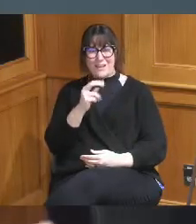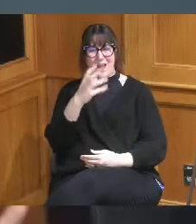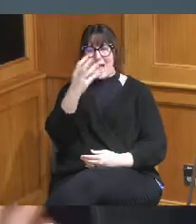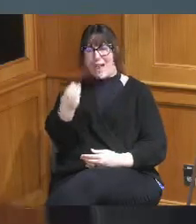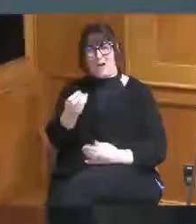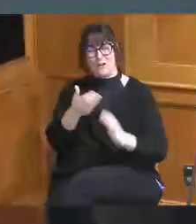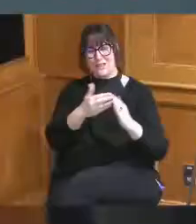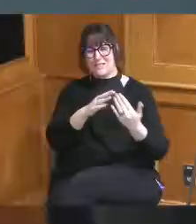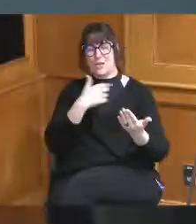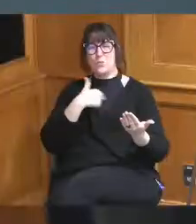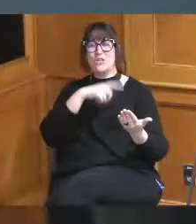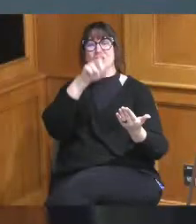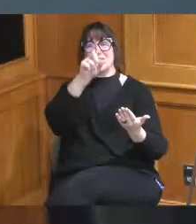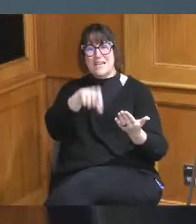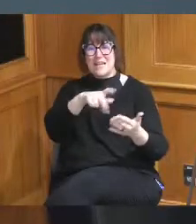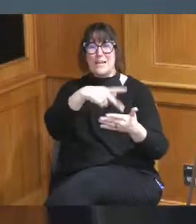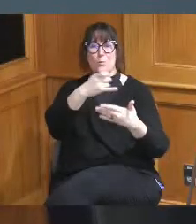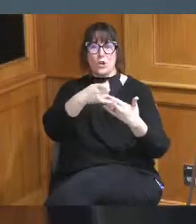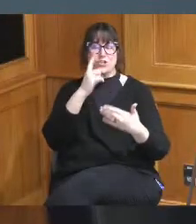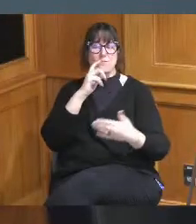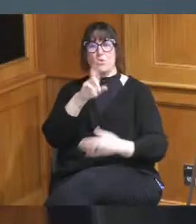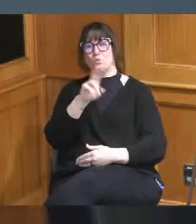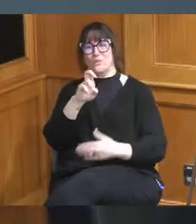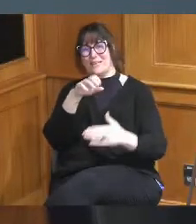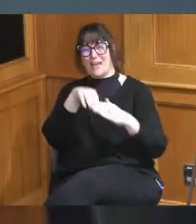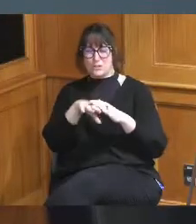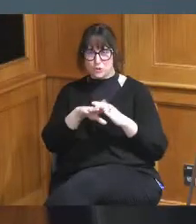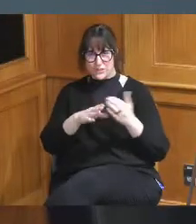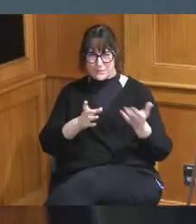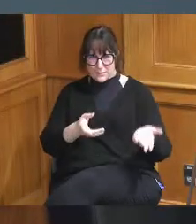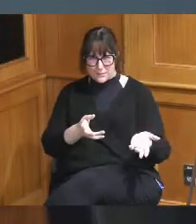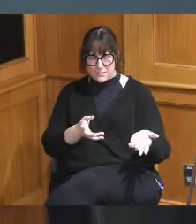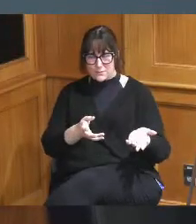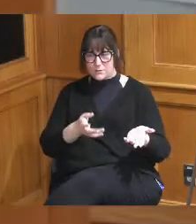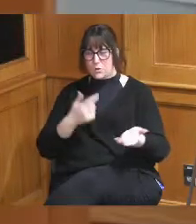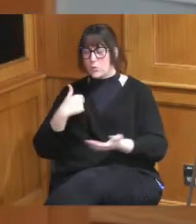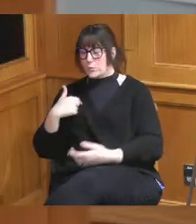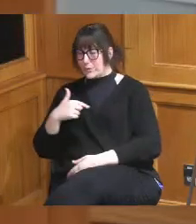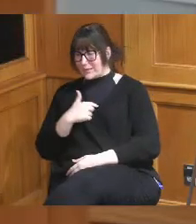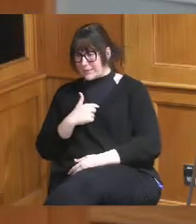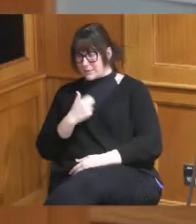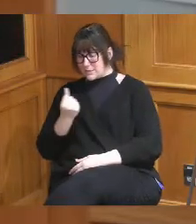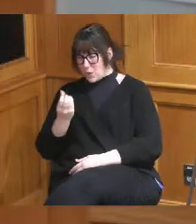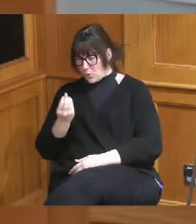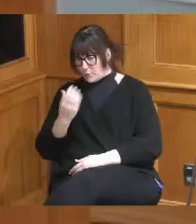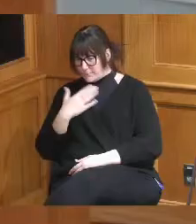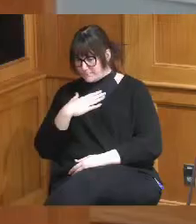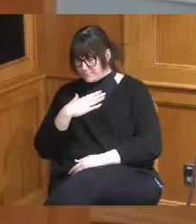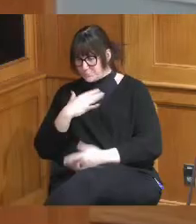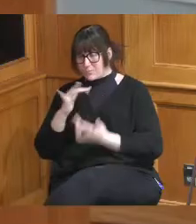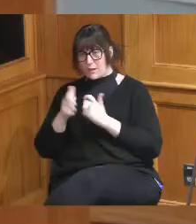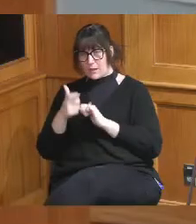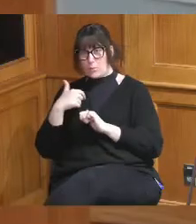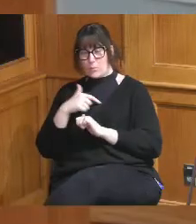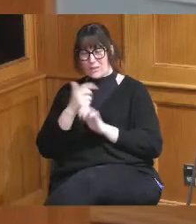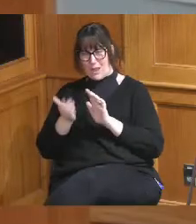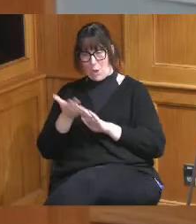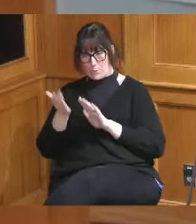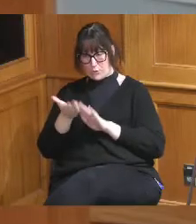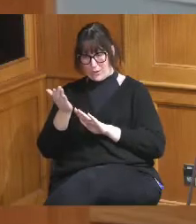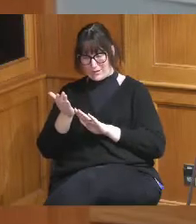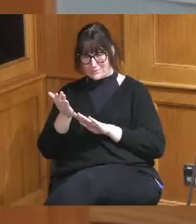a project for re-entry we are so the way that we operate and the way that sort of what we have been